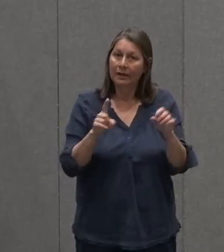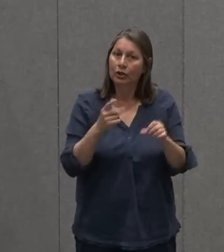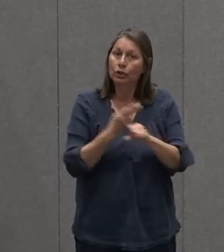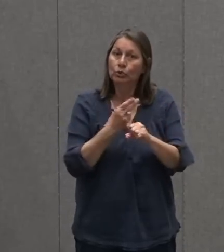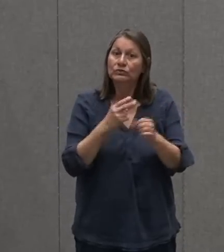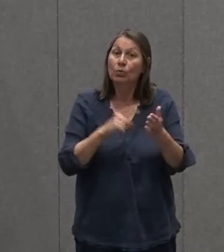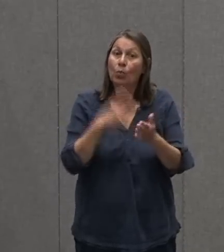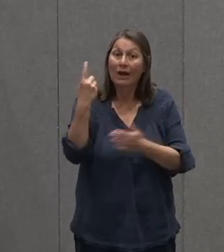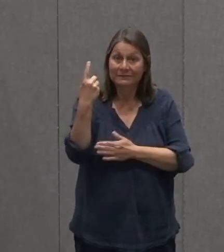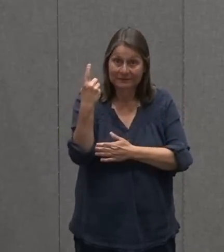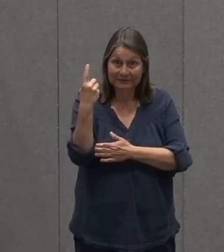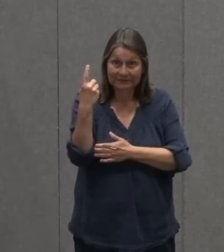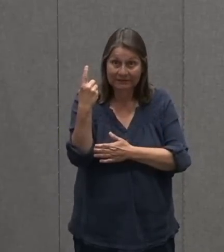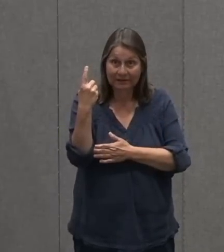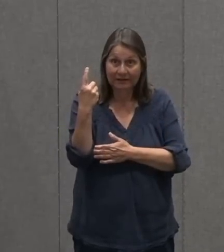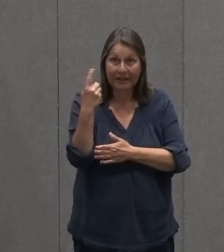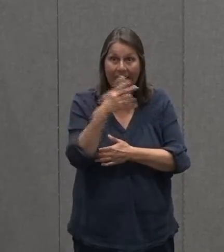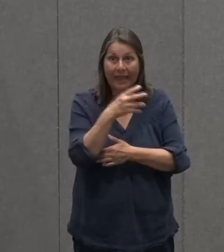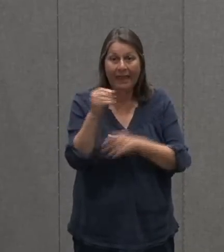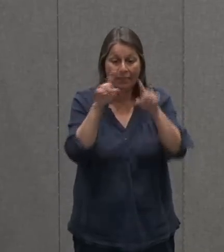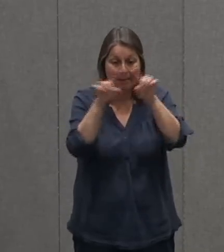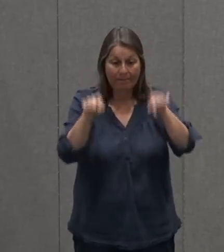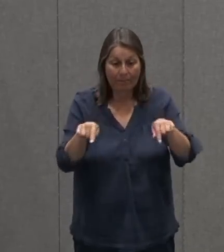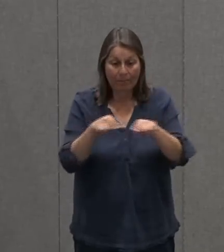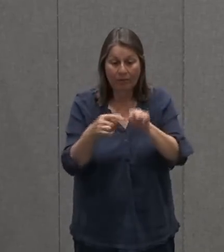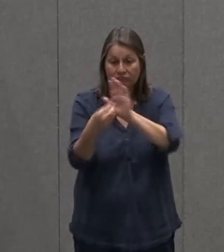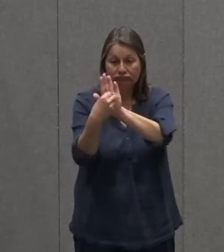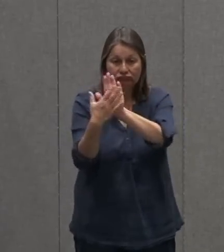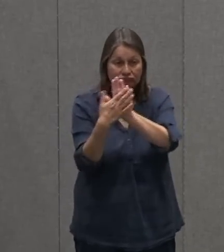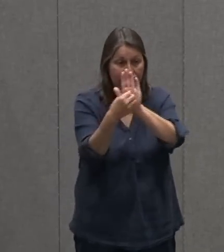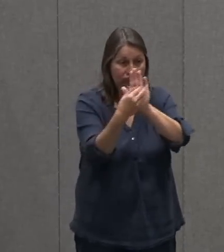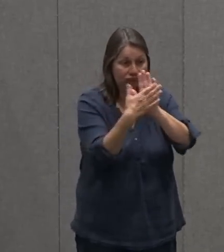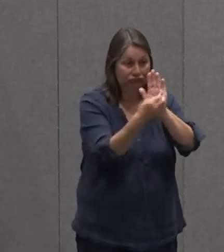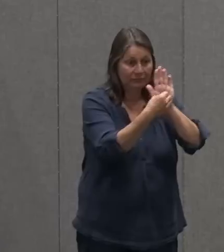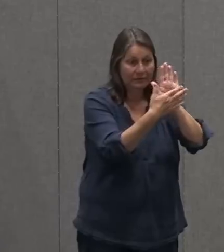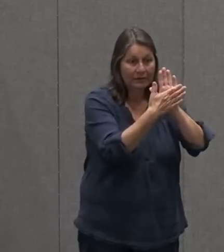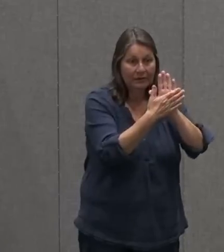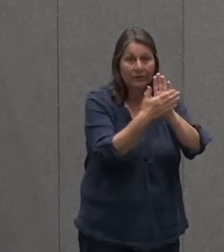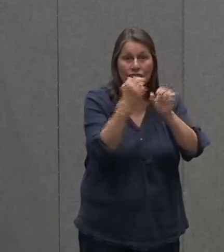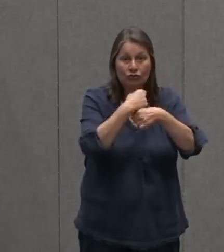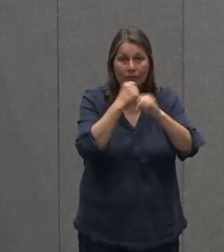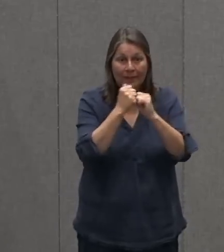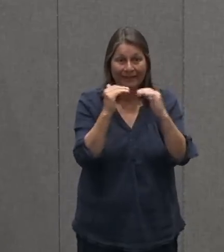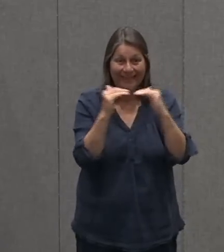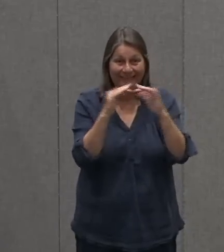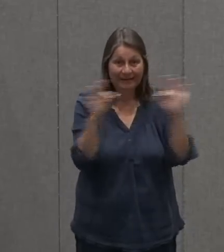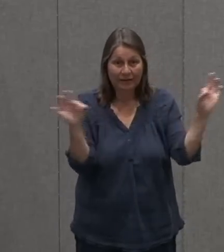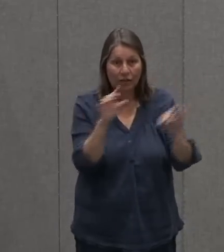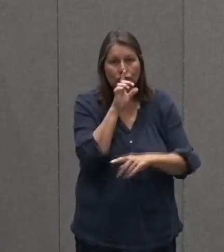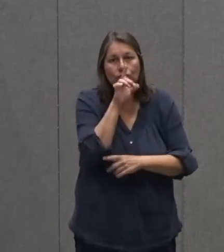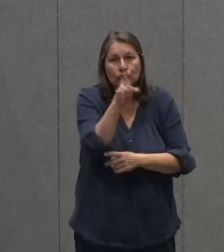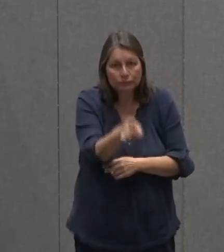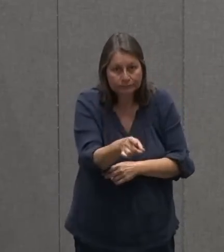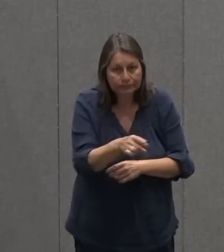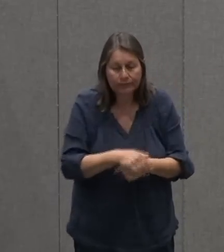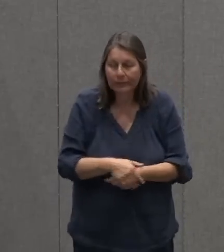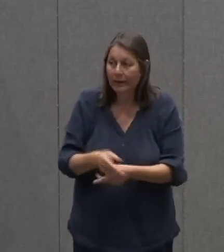and we're gonna fill in the boxes to make it true. Do you have a marker? Do you want, may I borrow that? Thank you.